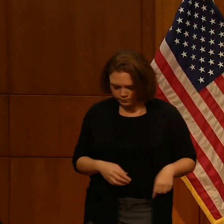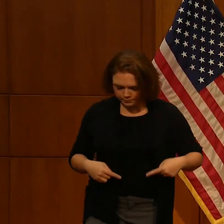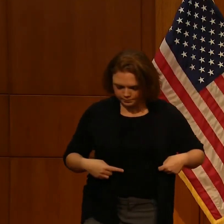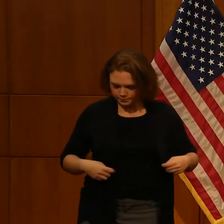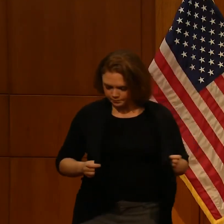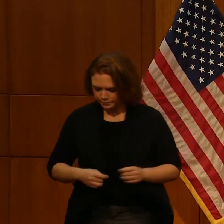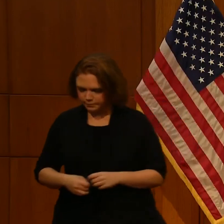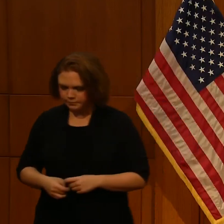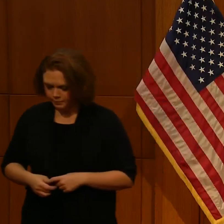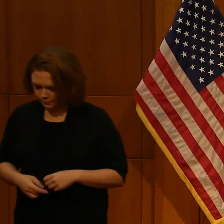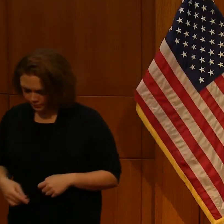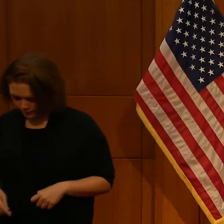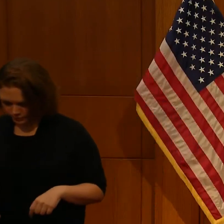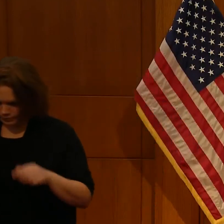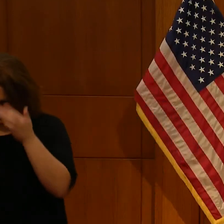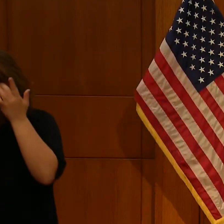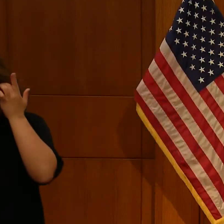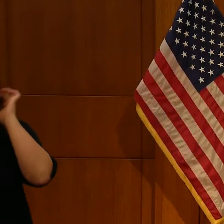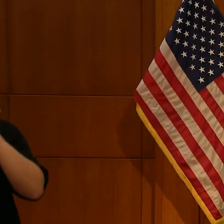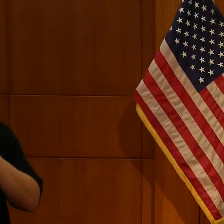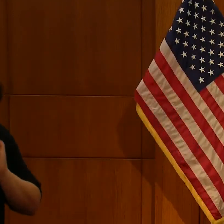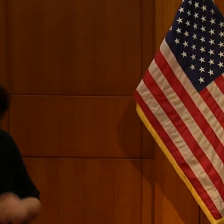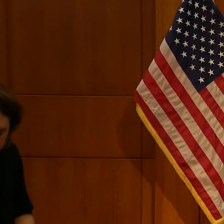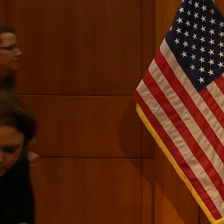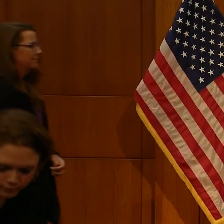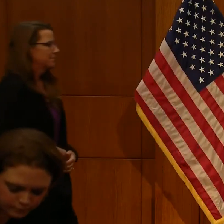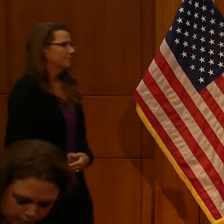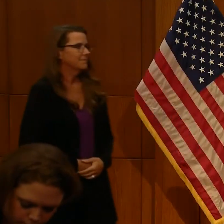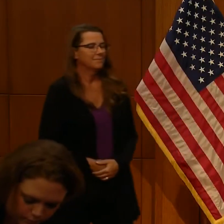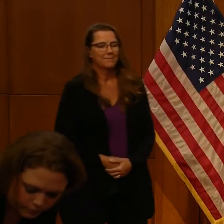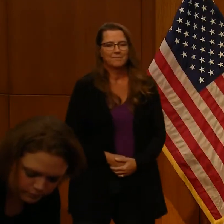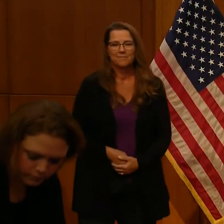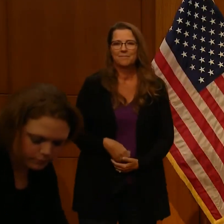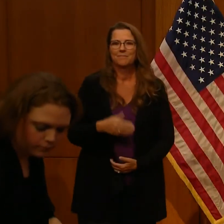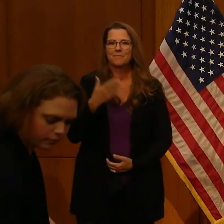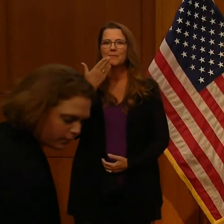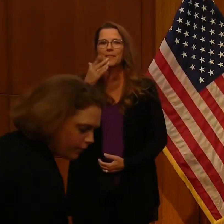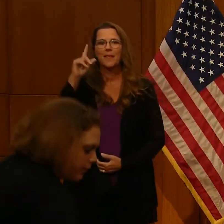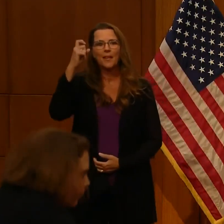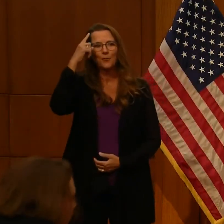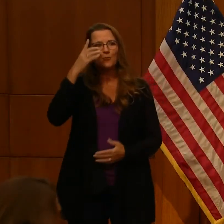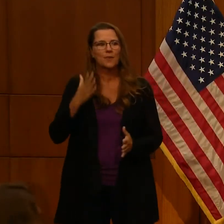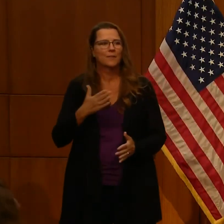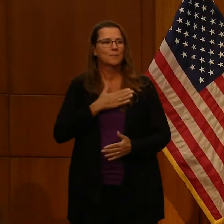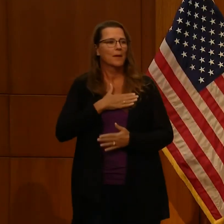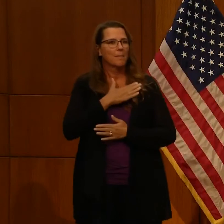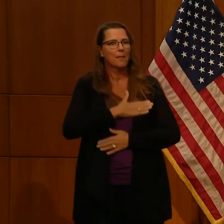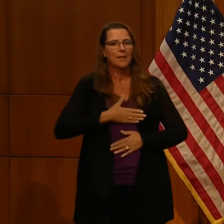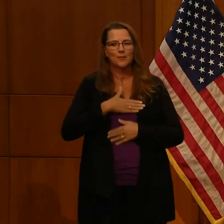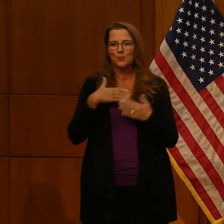THANK YOU ALL SO MUCH FOR BEING